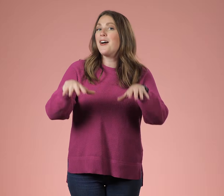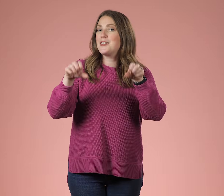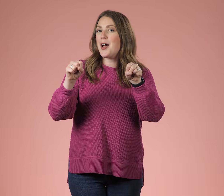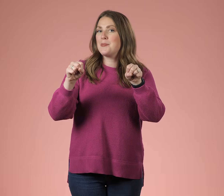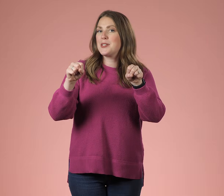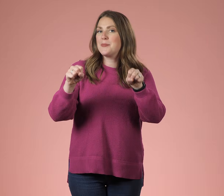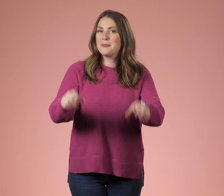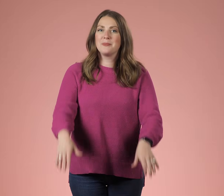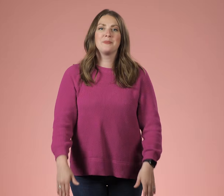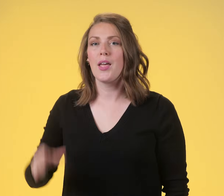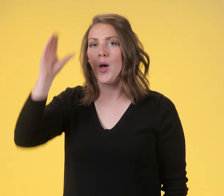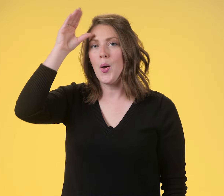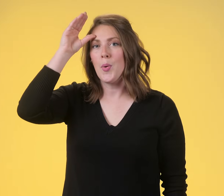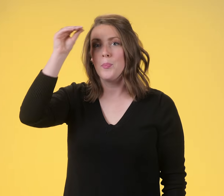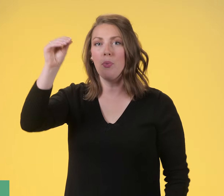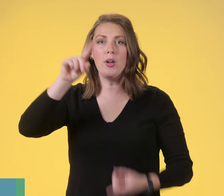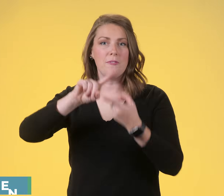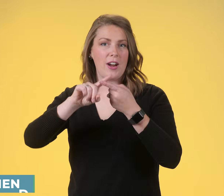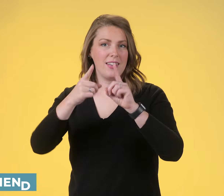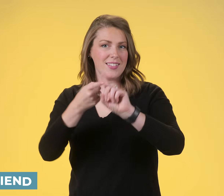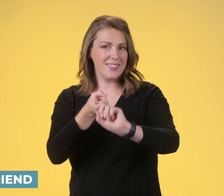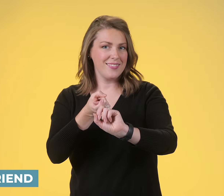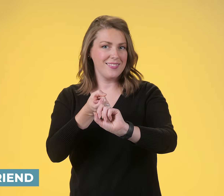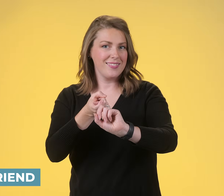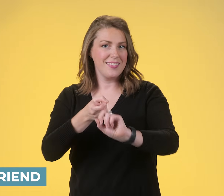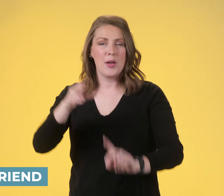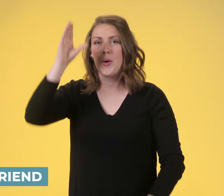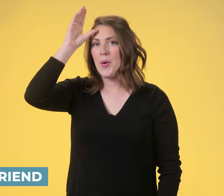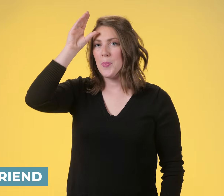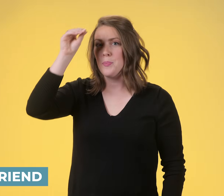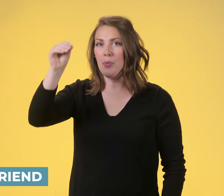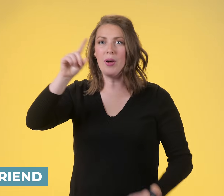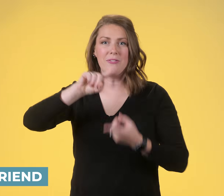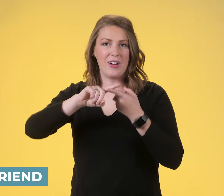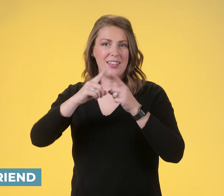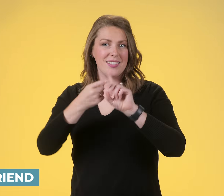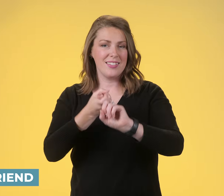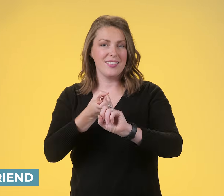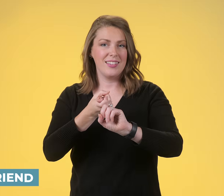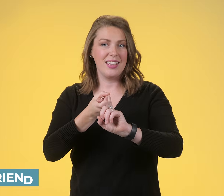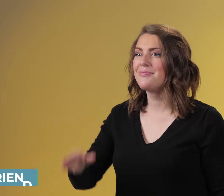Adopt. Boyfriend.